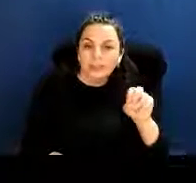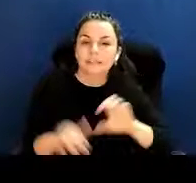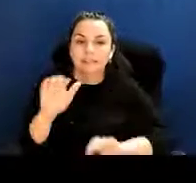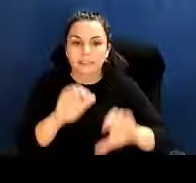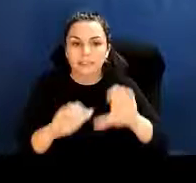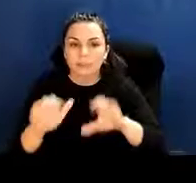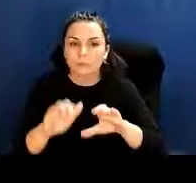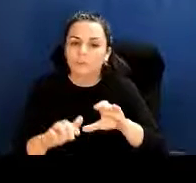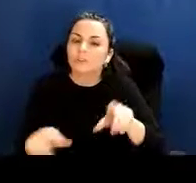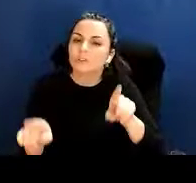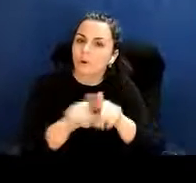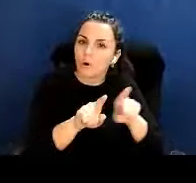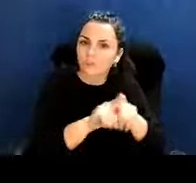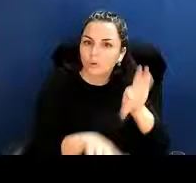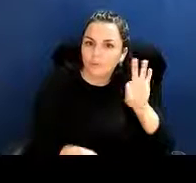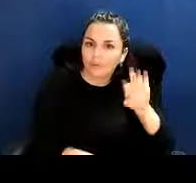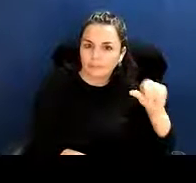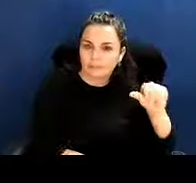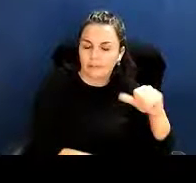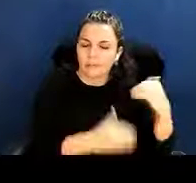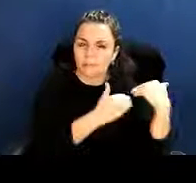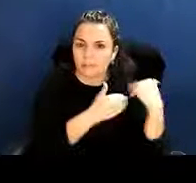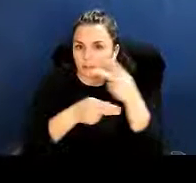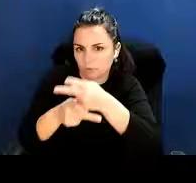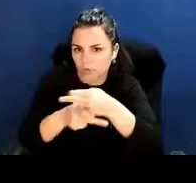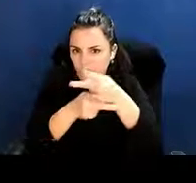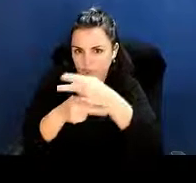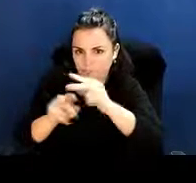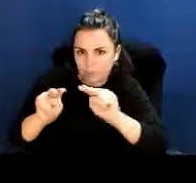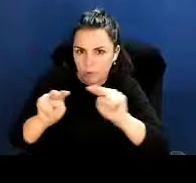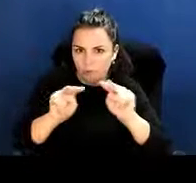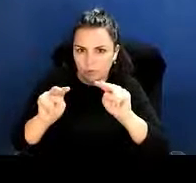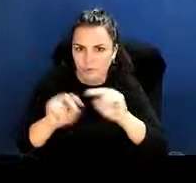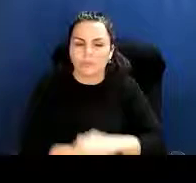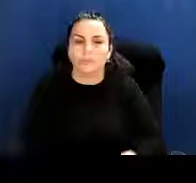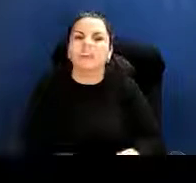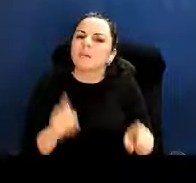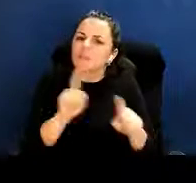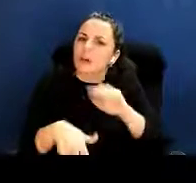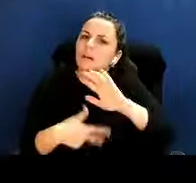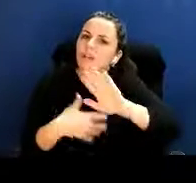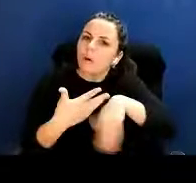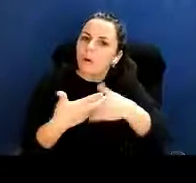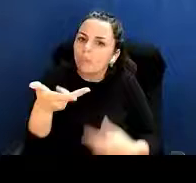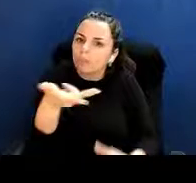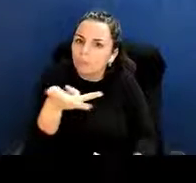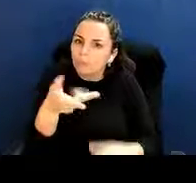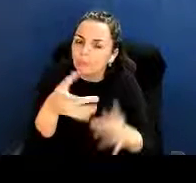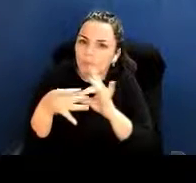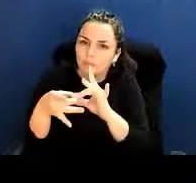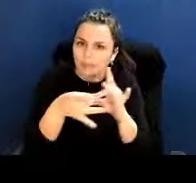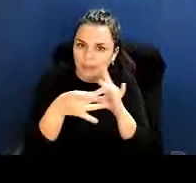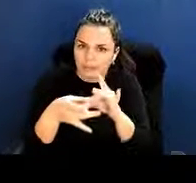how we're related to one another. Basically if you want money to do your research,